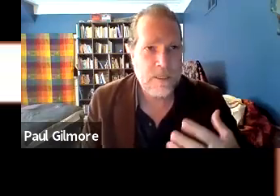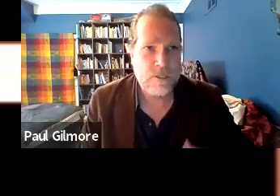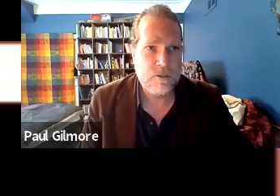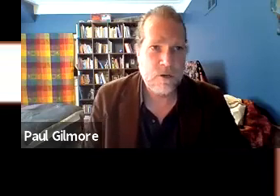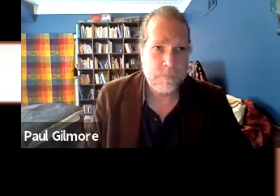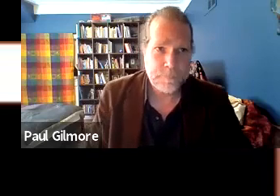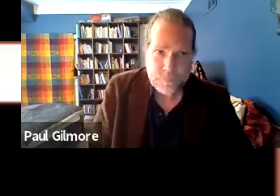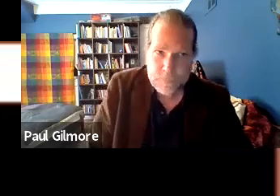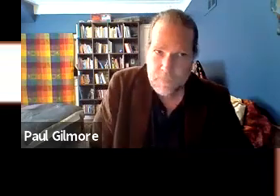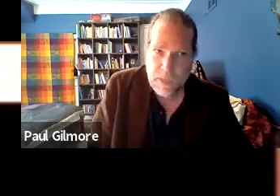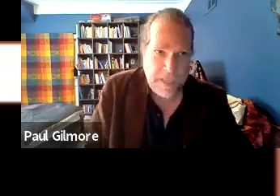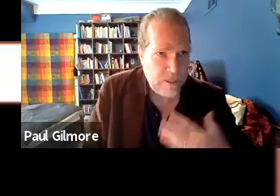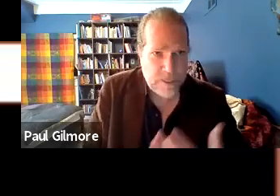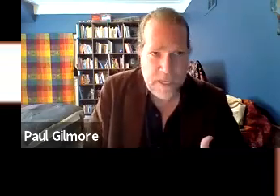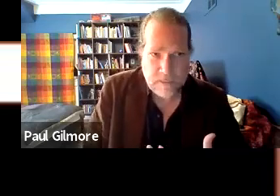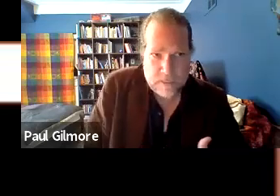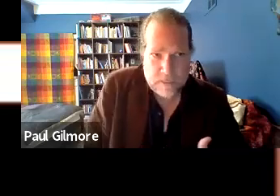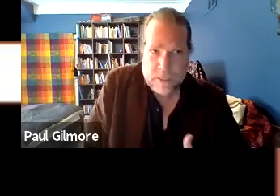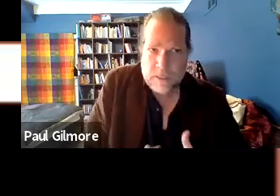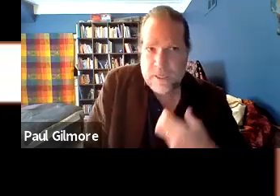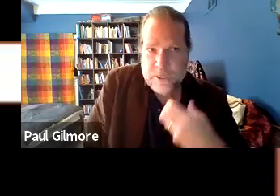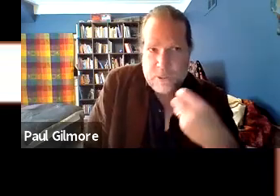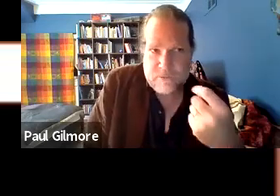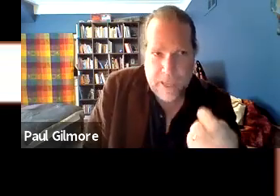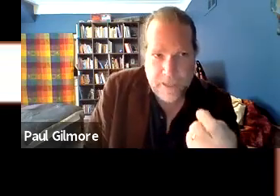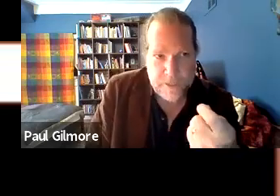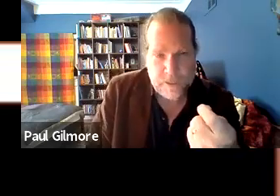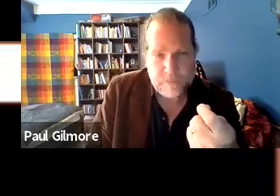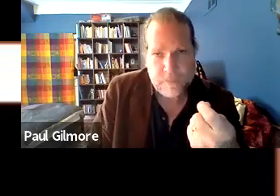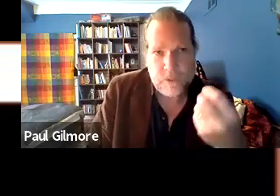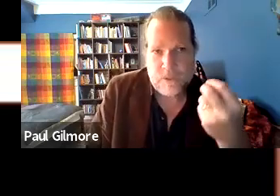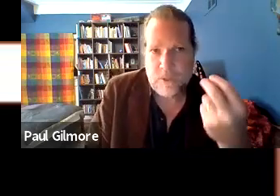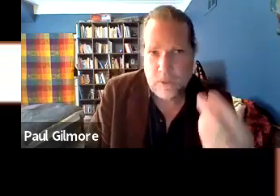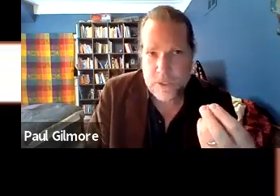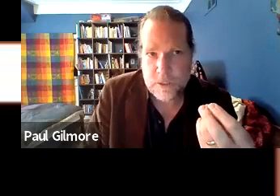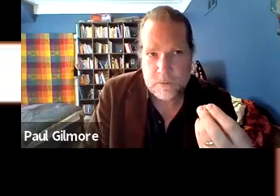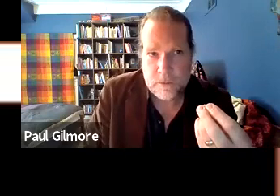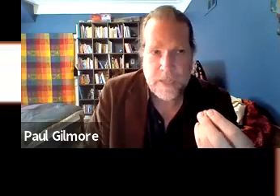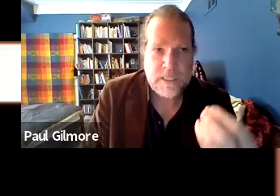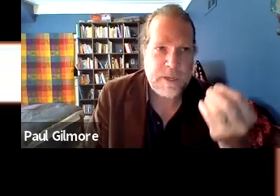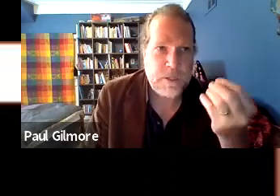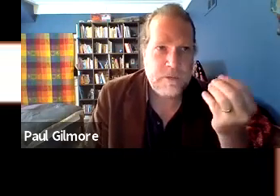Eastern Europe. And here again, issues of language, issues of culture, and especially